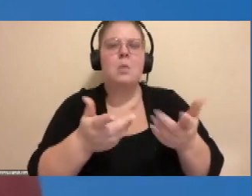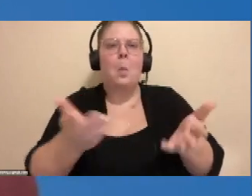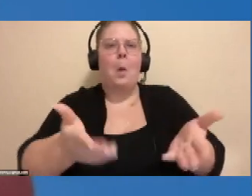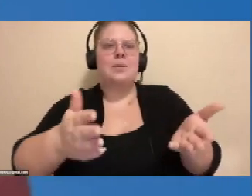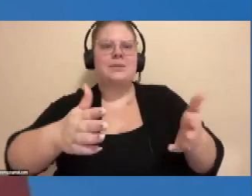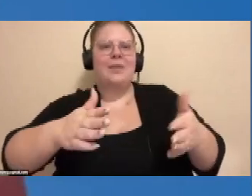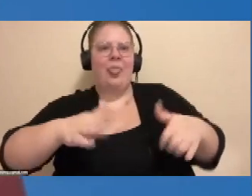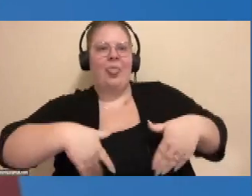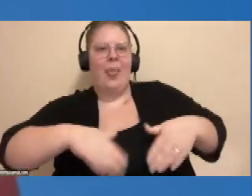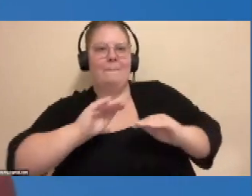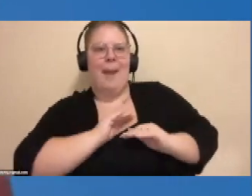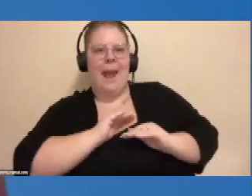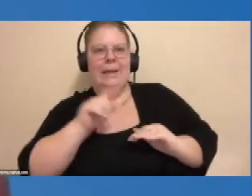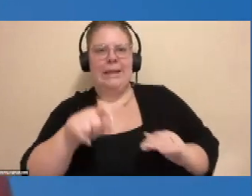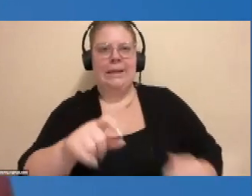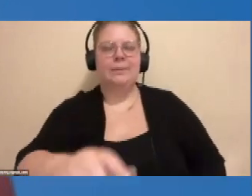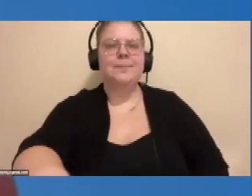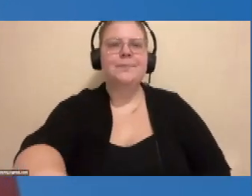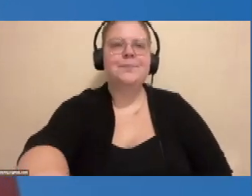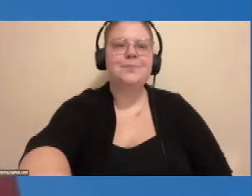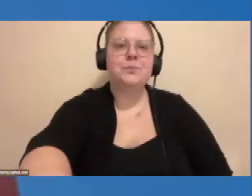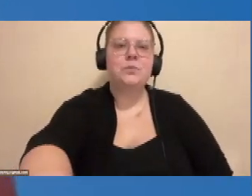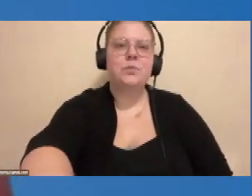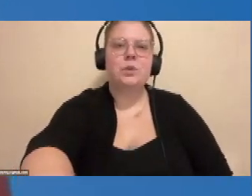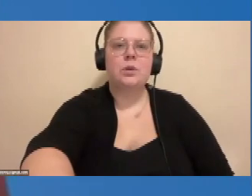We don't know what, we don't know,